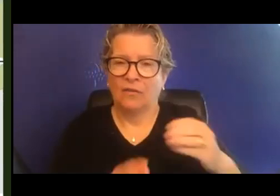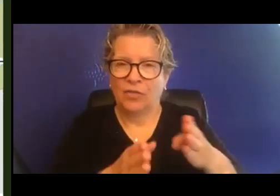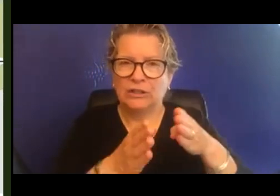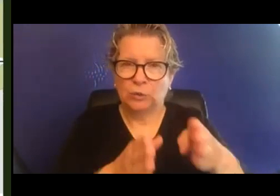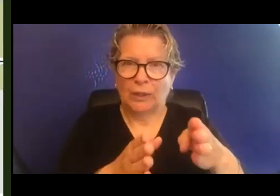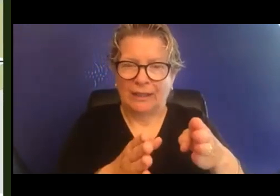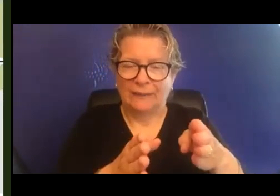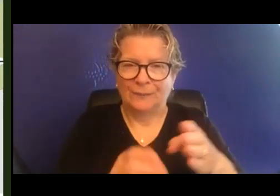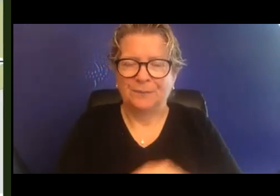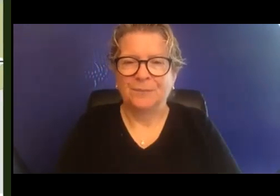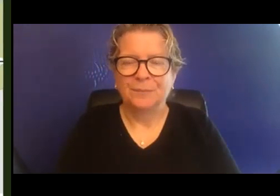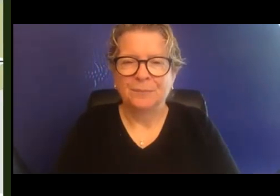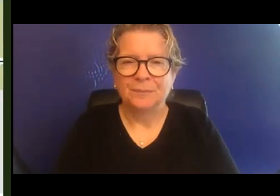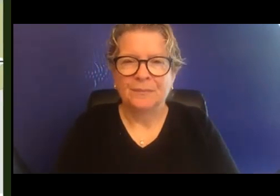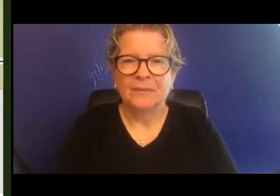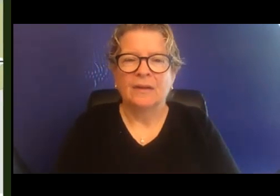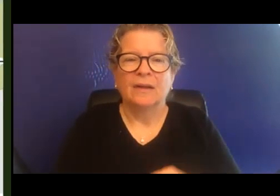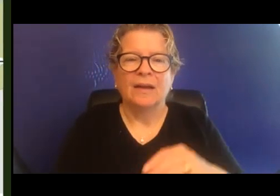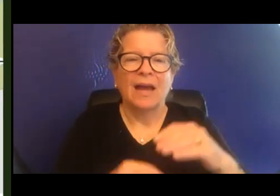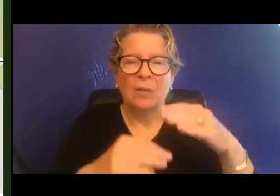we'll be coming out into the street and building this new